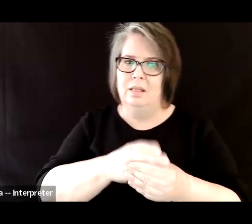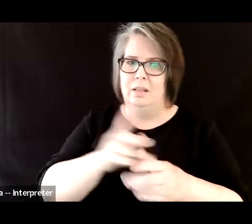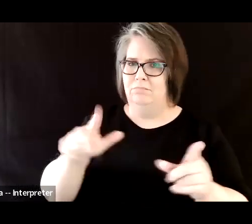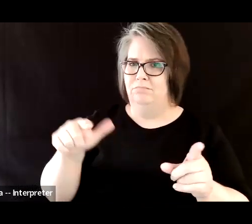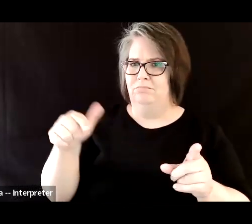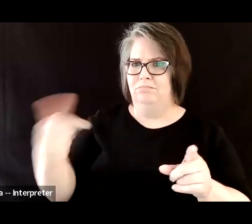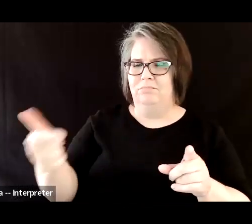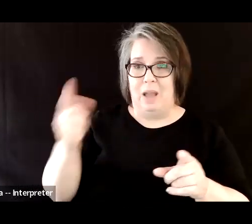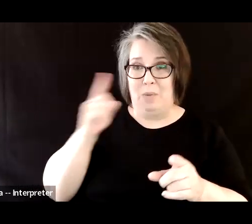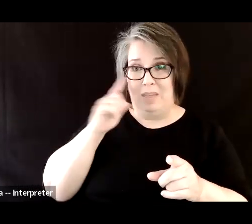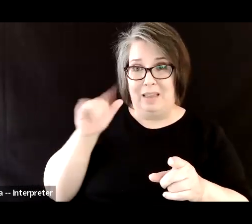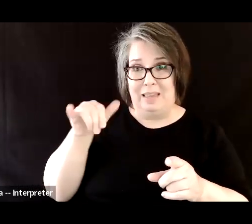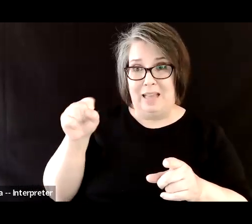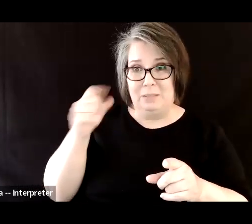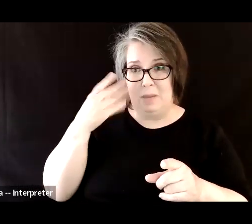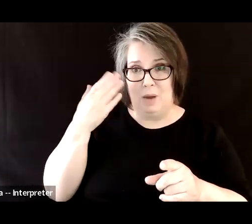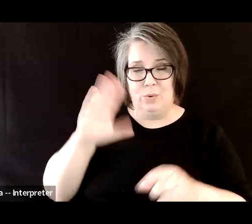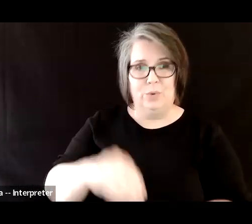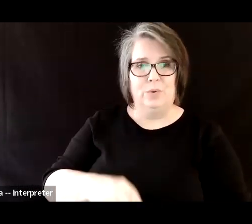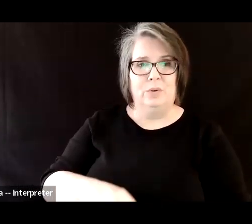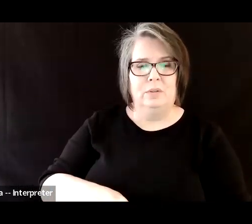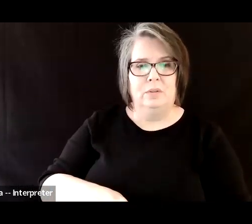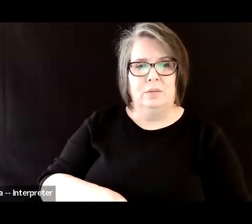I would think yes, but I don't know.